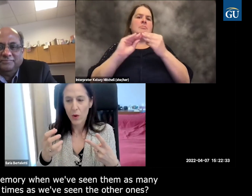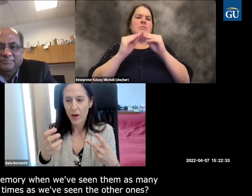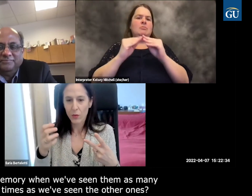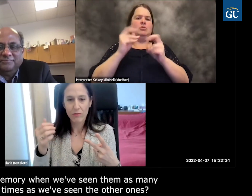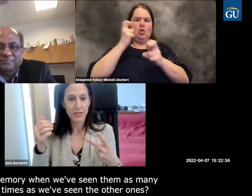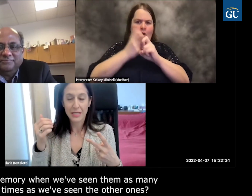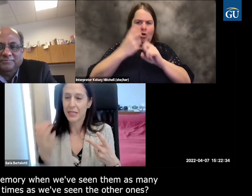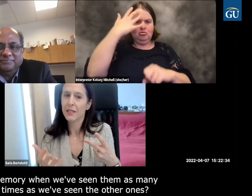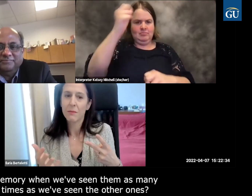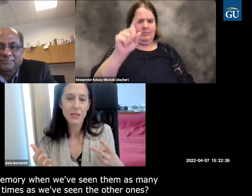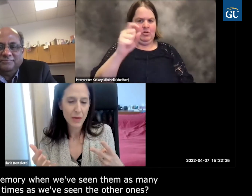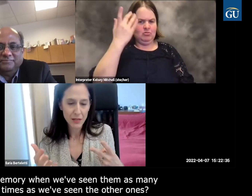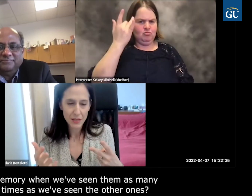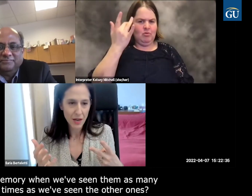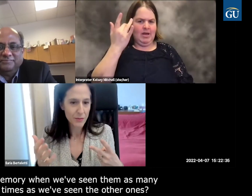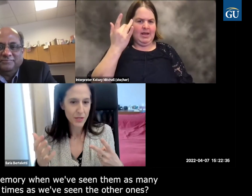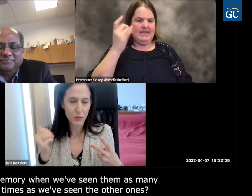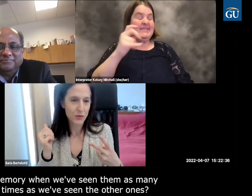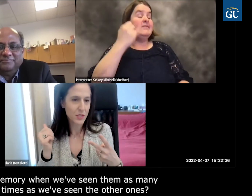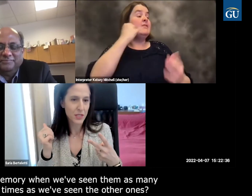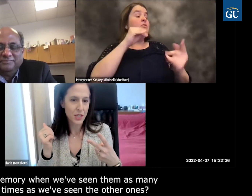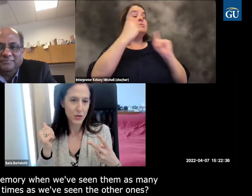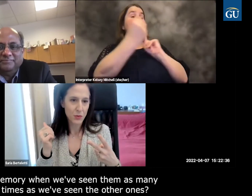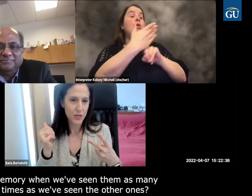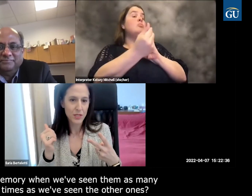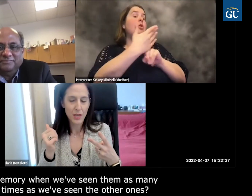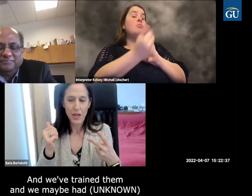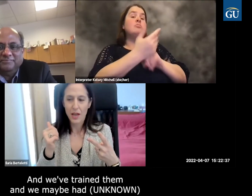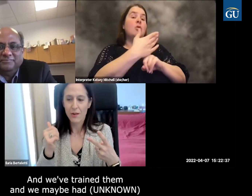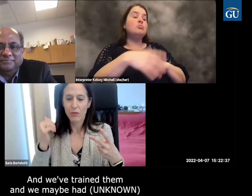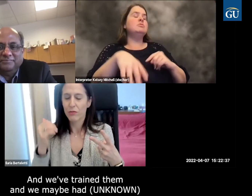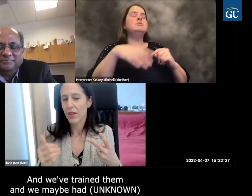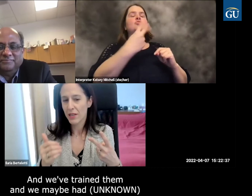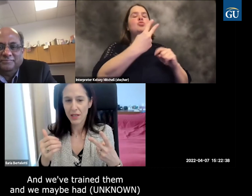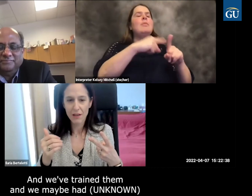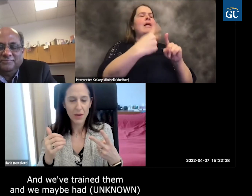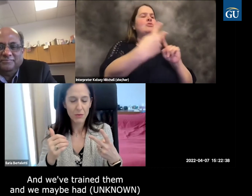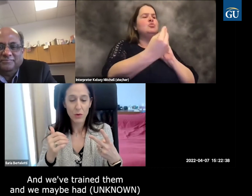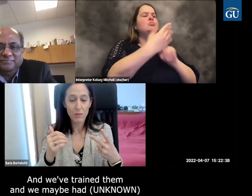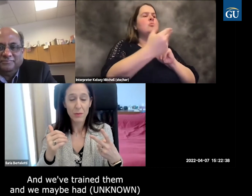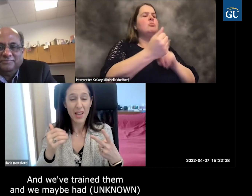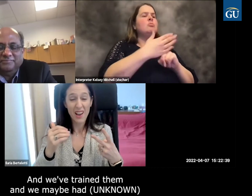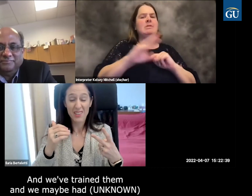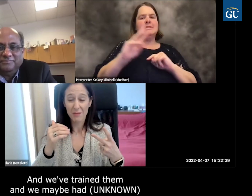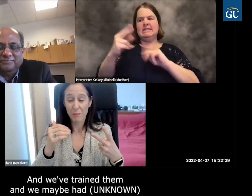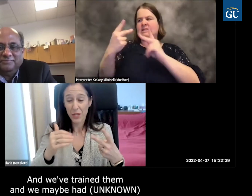when we've seen them as many times as we've seen the other ones and we've